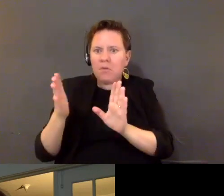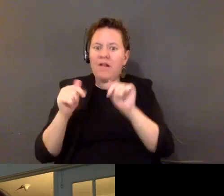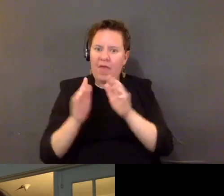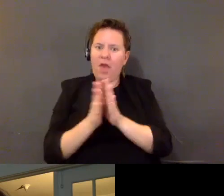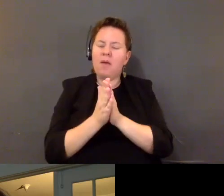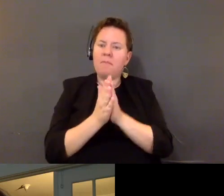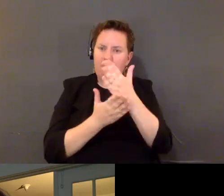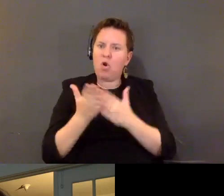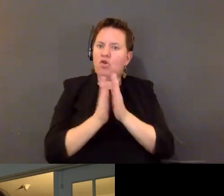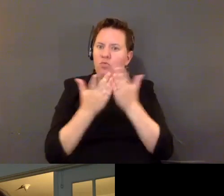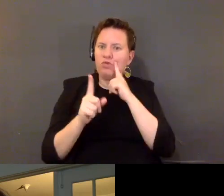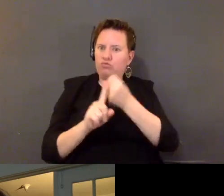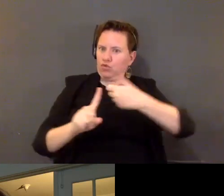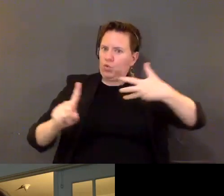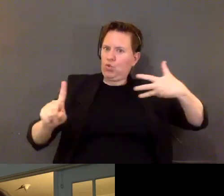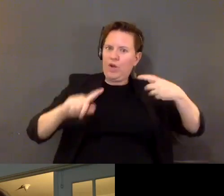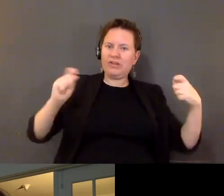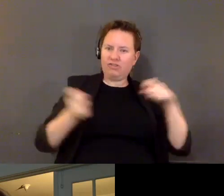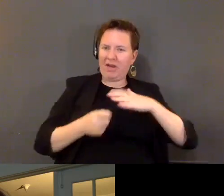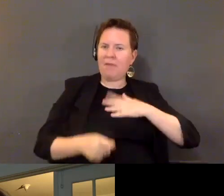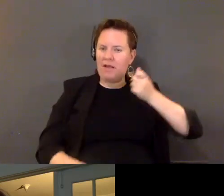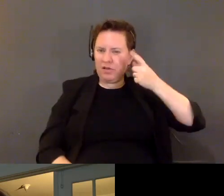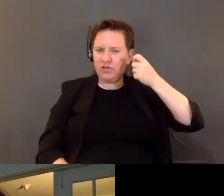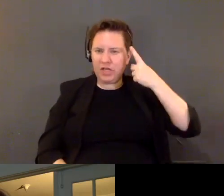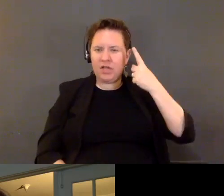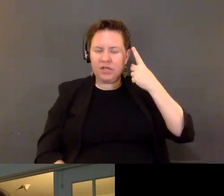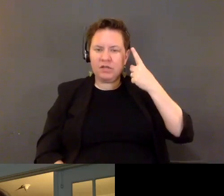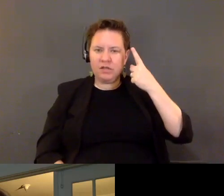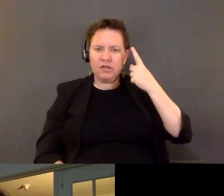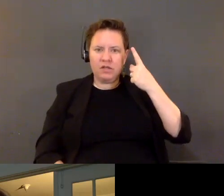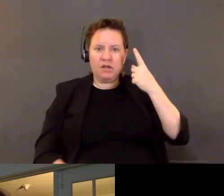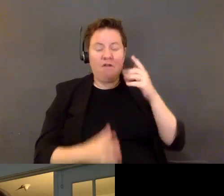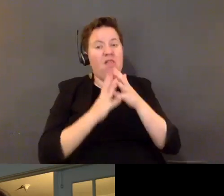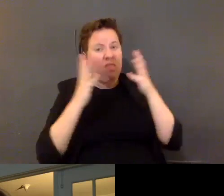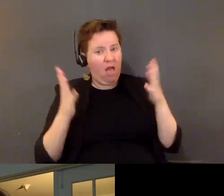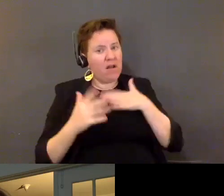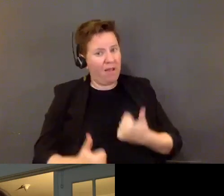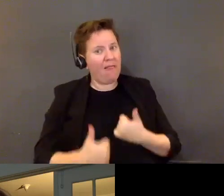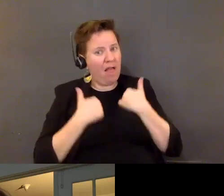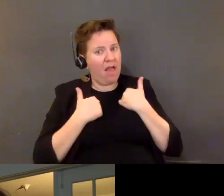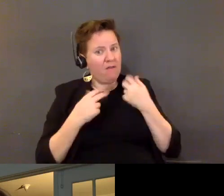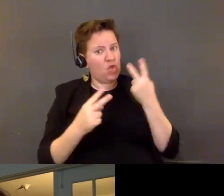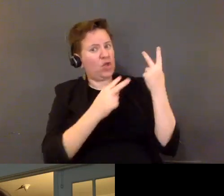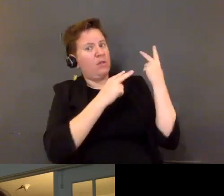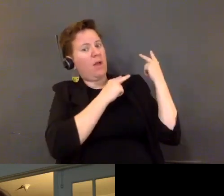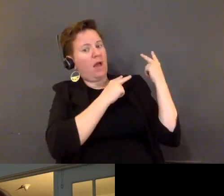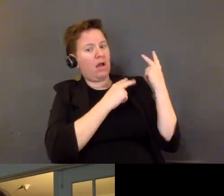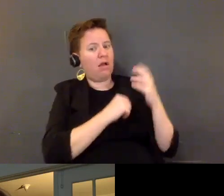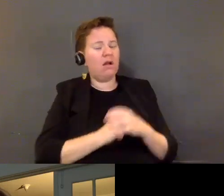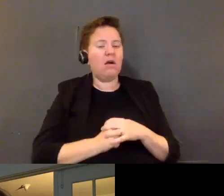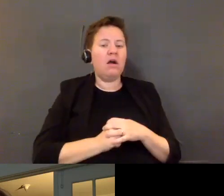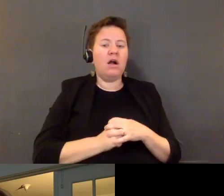and changed my understanding of a lot of my life. And then once i got to my original